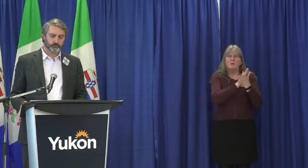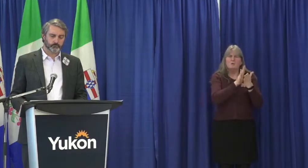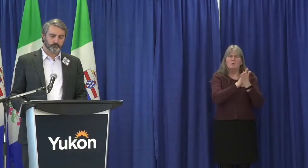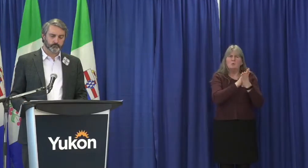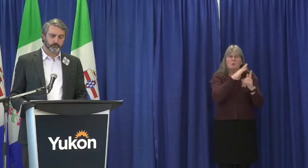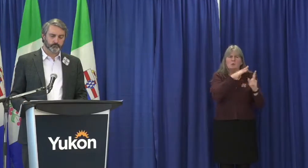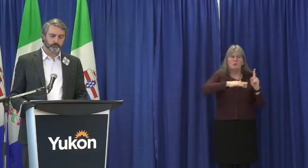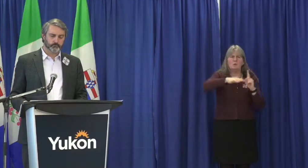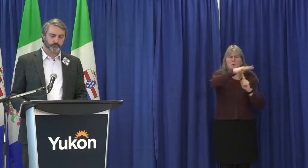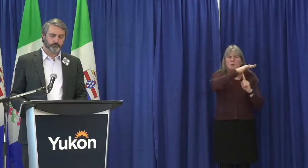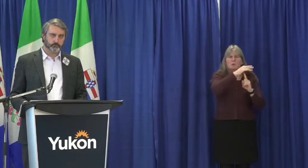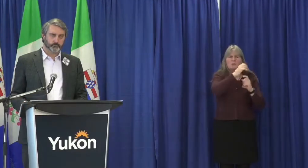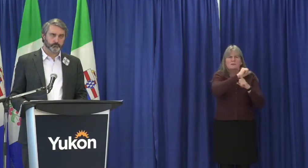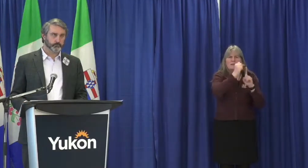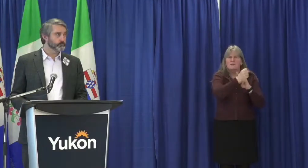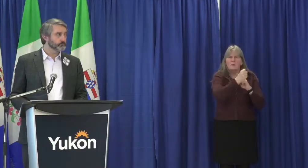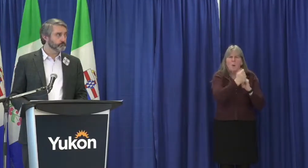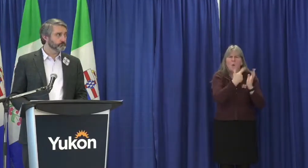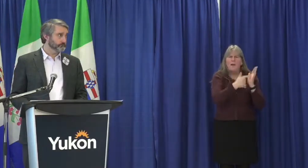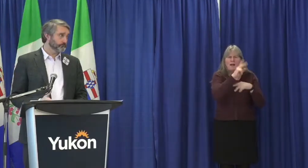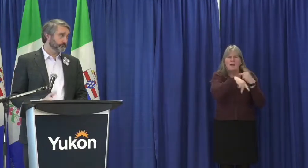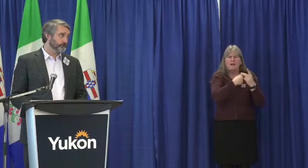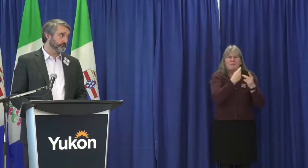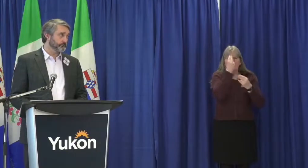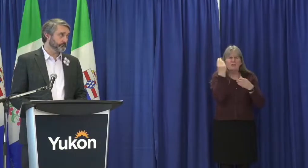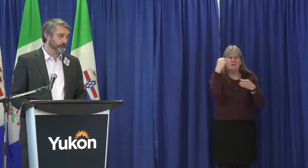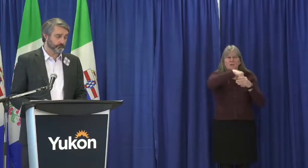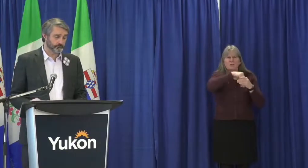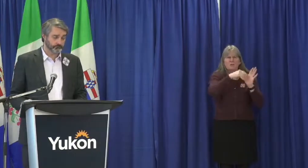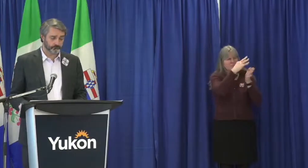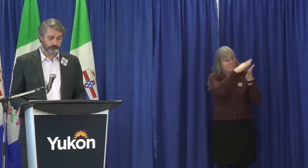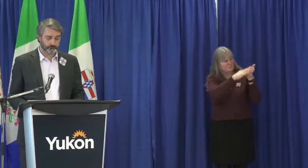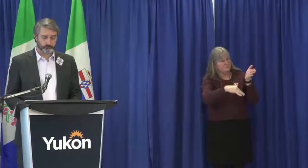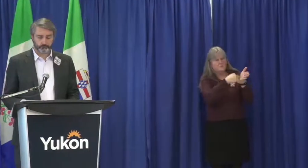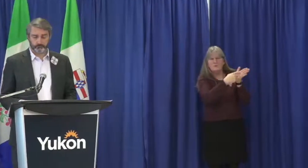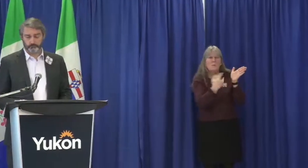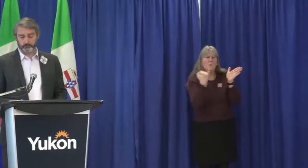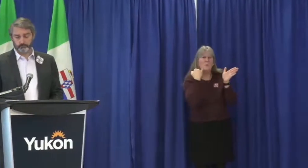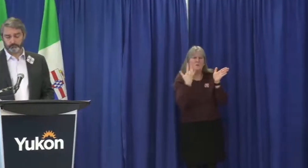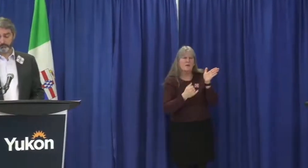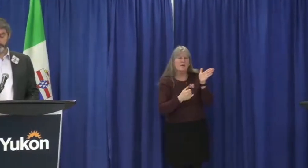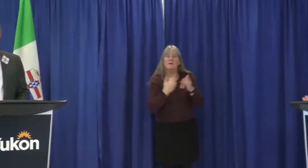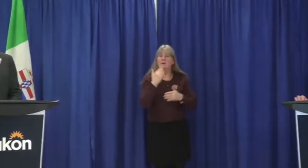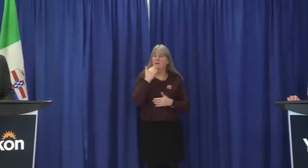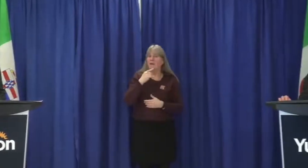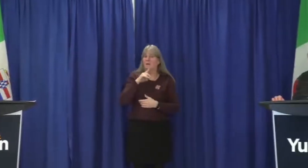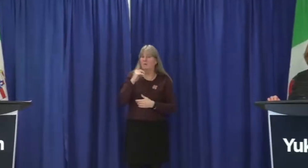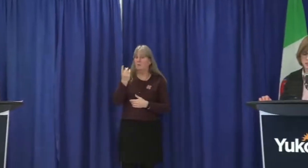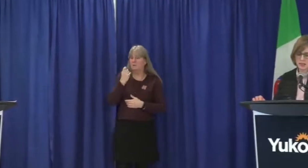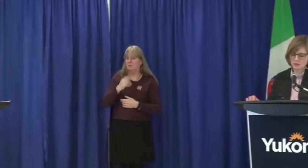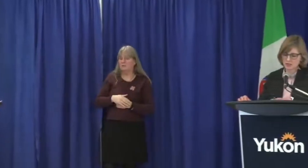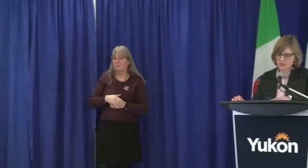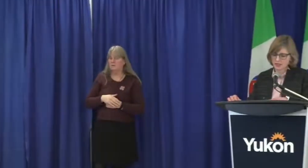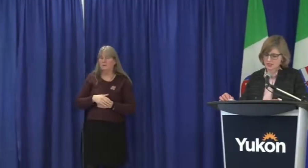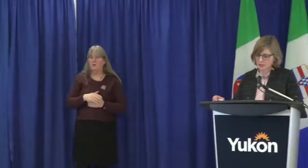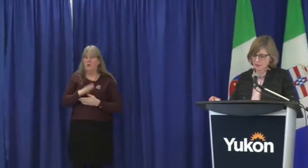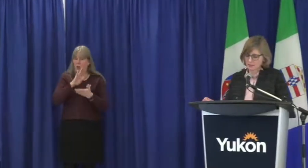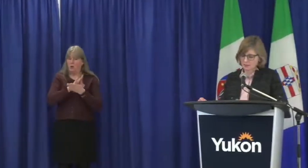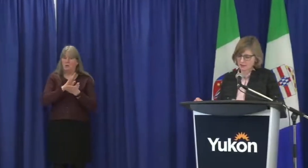contain? Thanks, Chris, for your question. So, the school snapshot is-- is